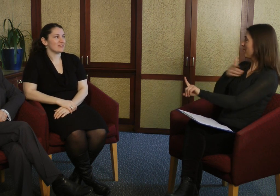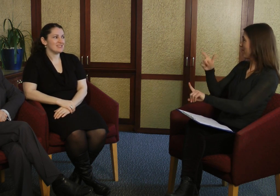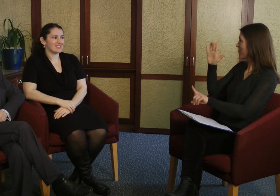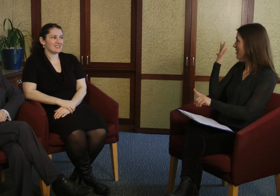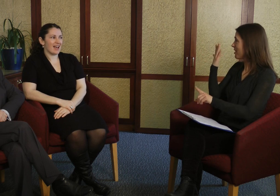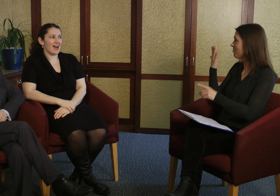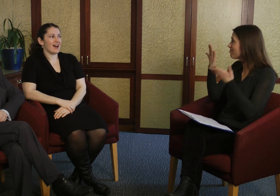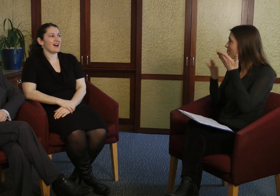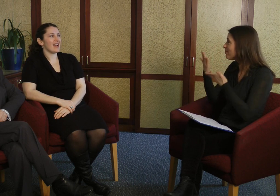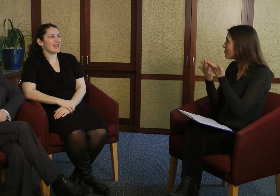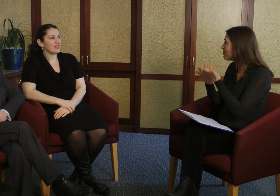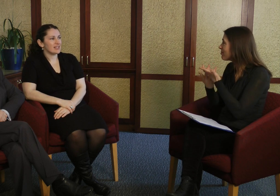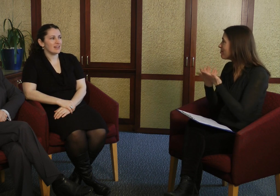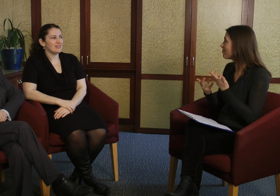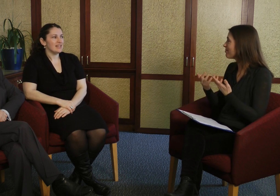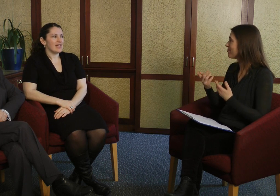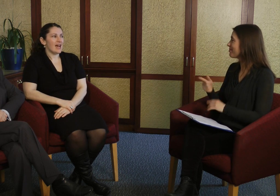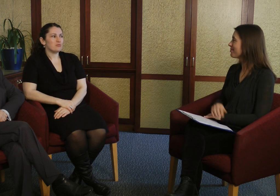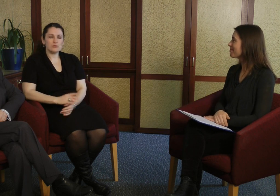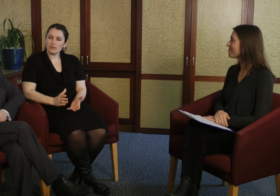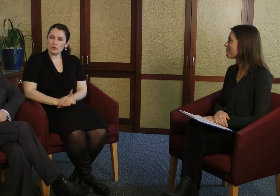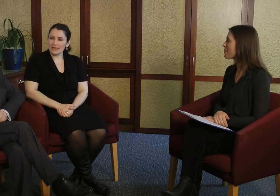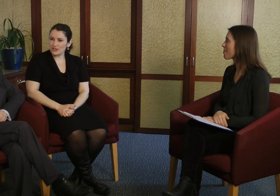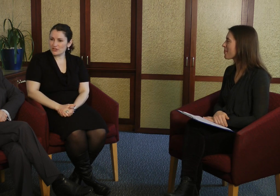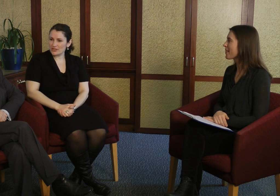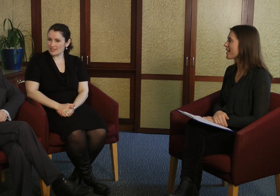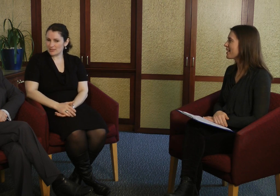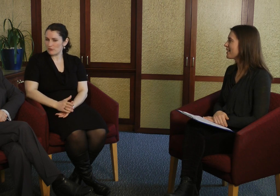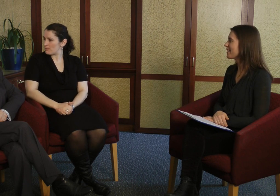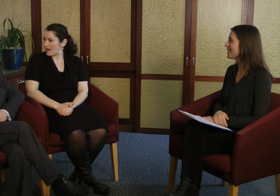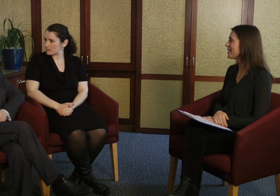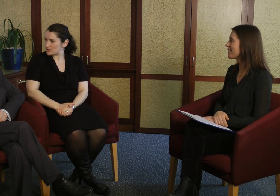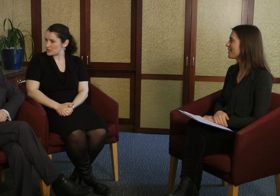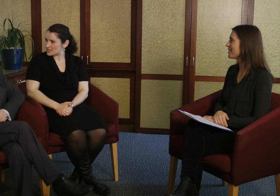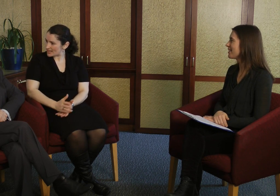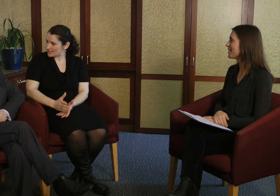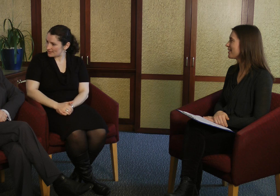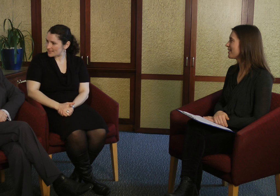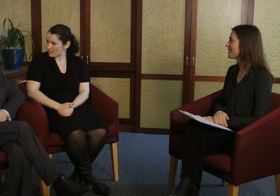service and now you are here. What lead you to this career path? Did you study in this area?